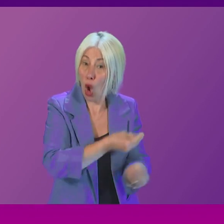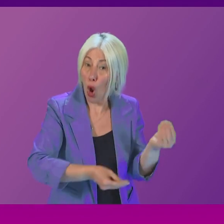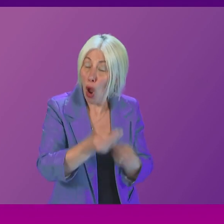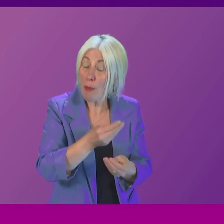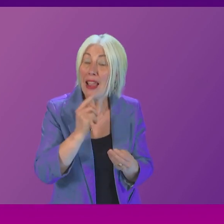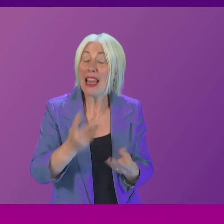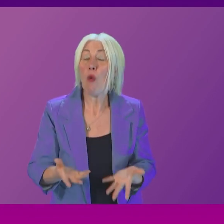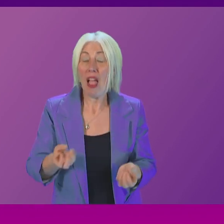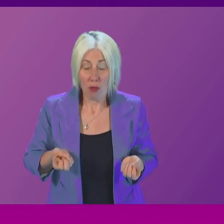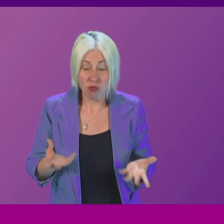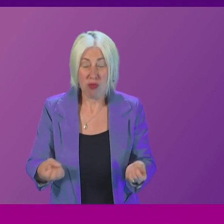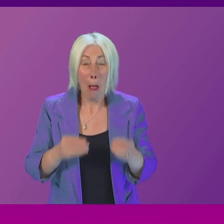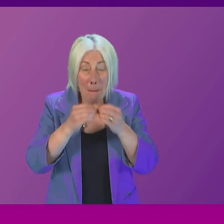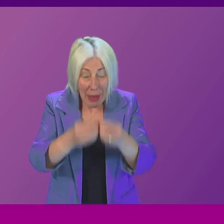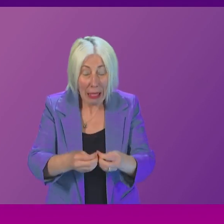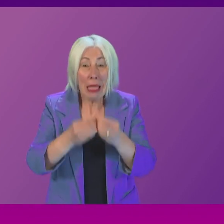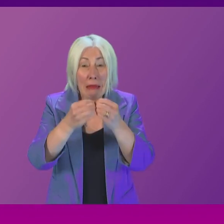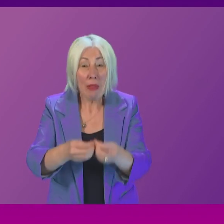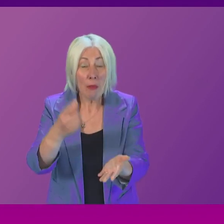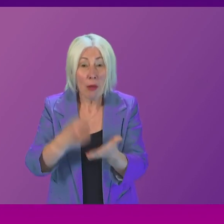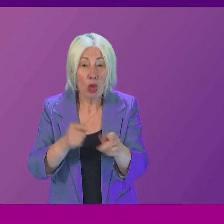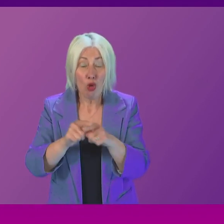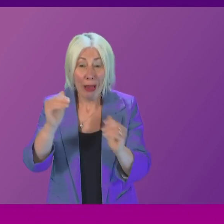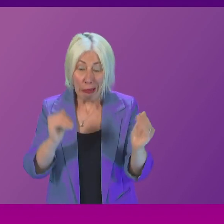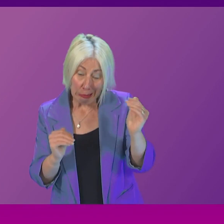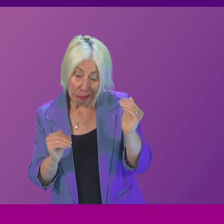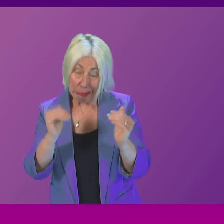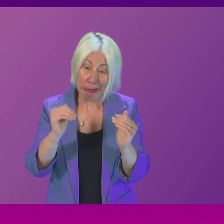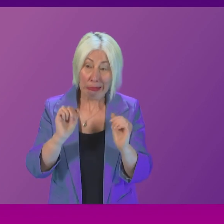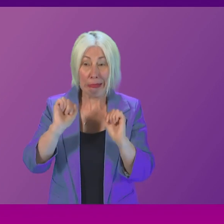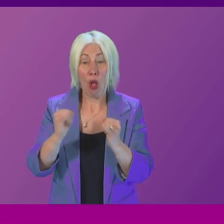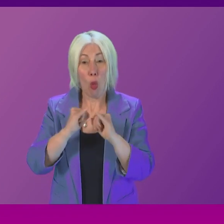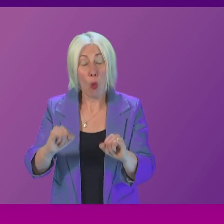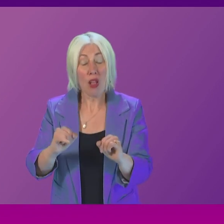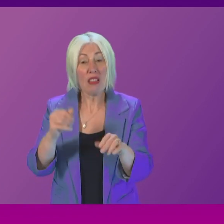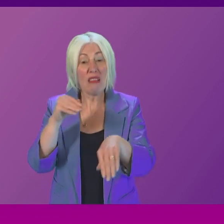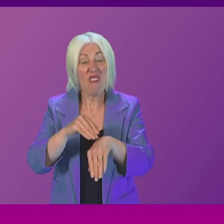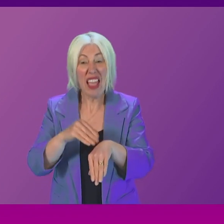billions of pounds on mitigating the worst effects of Conservative austerity.